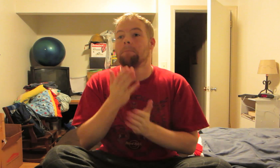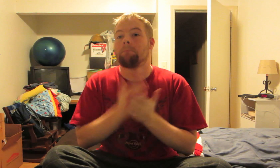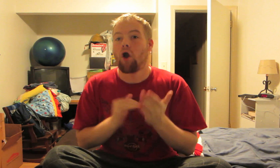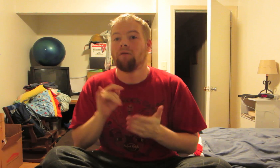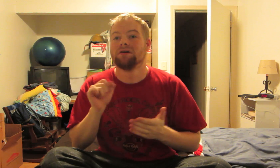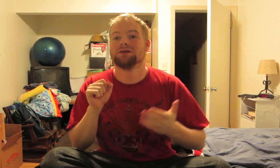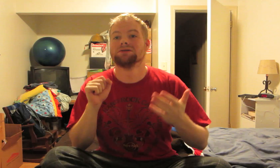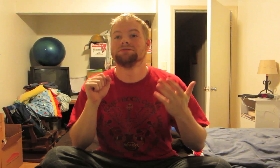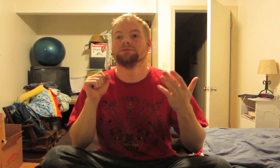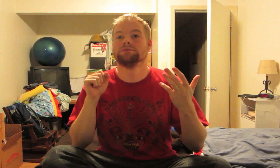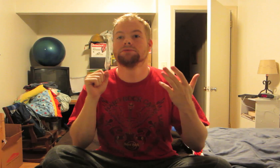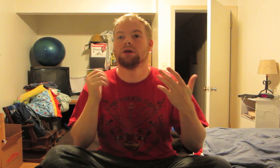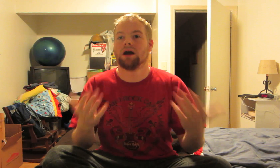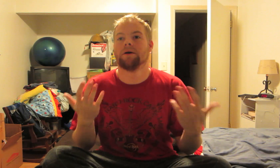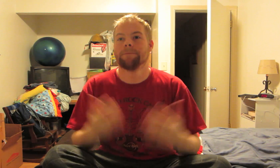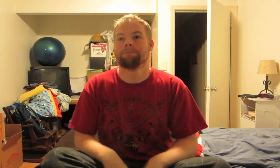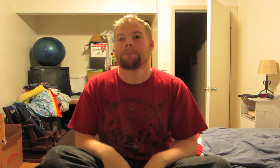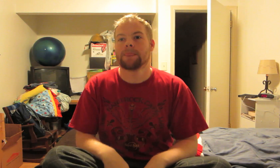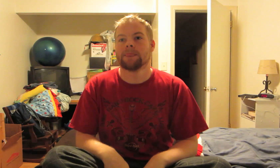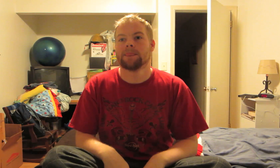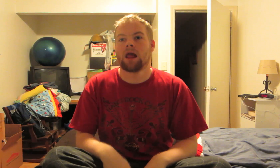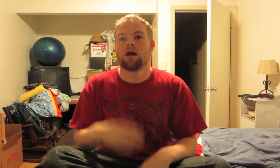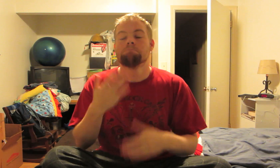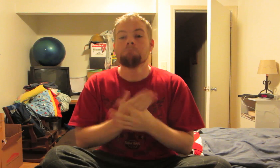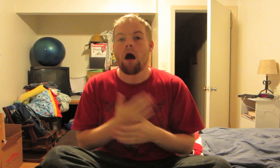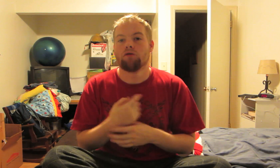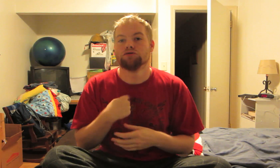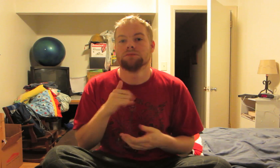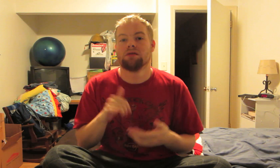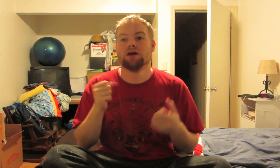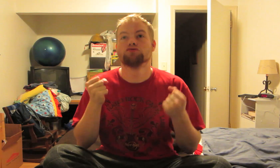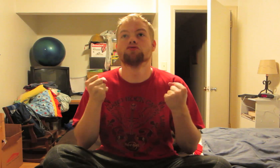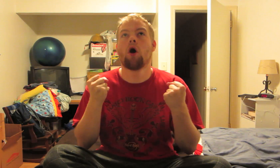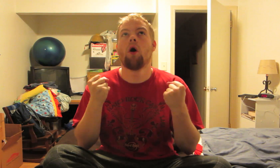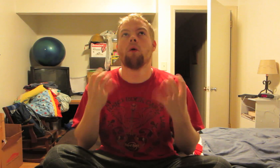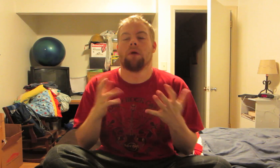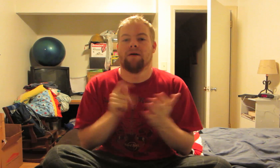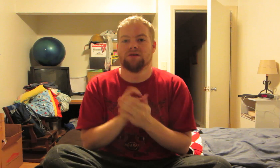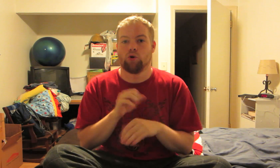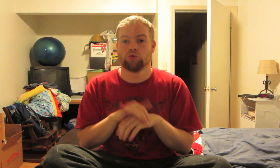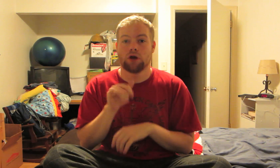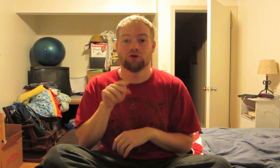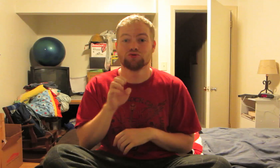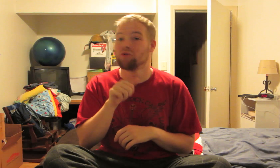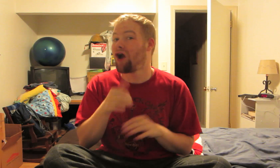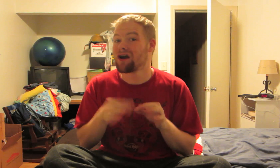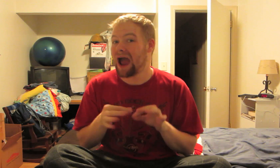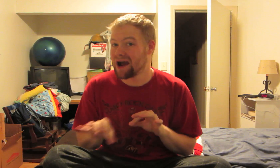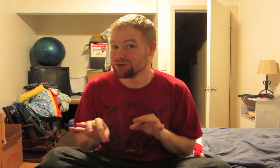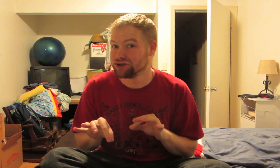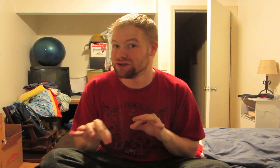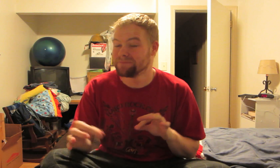Part of it is that... It bothers me that SO MANY videos on YouTube aren't captioned.